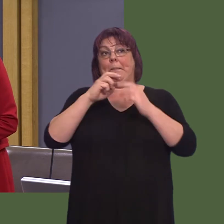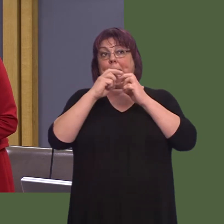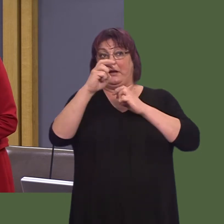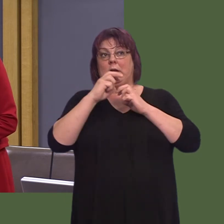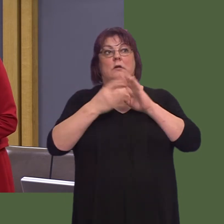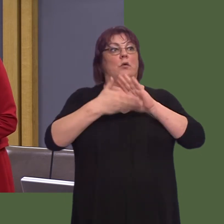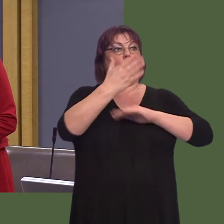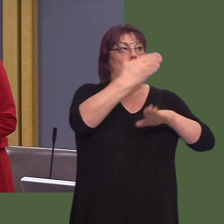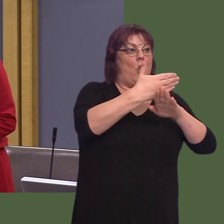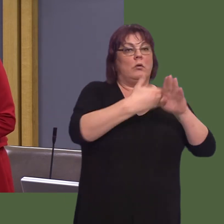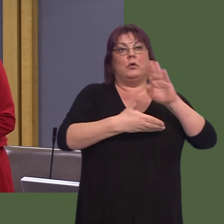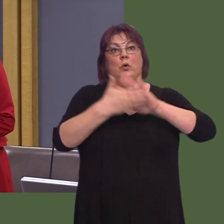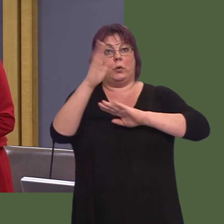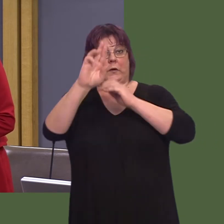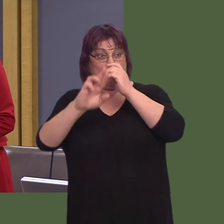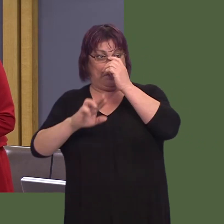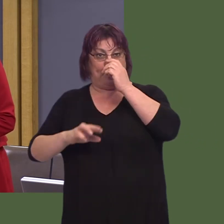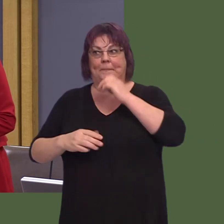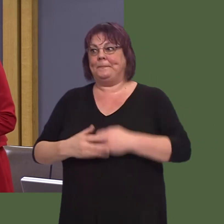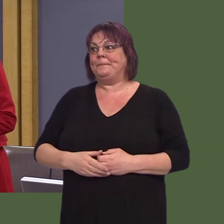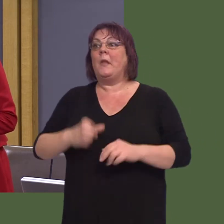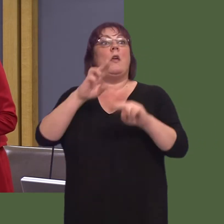work and to school.